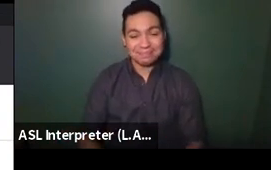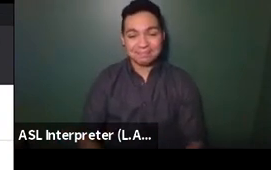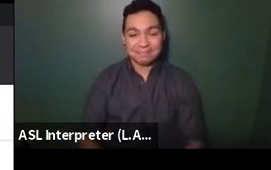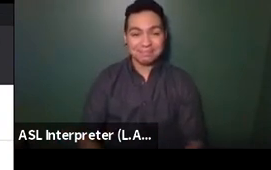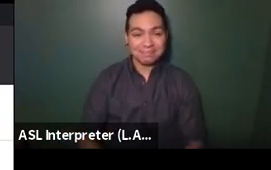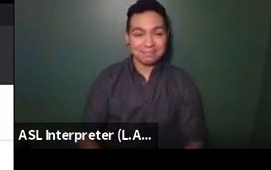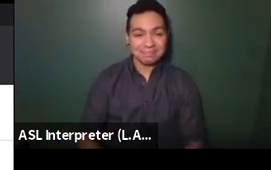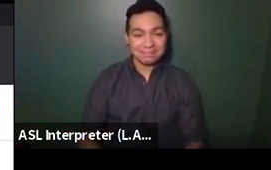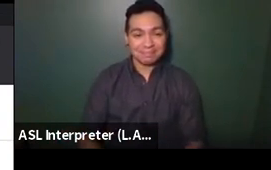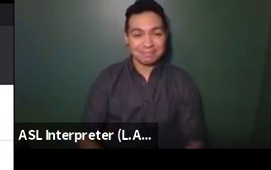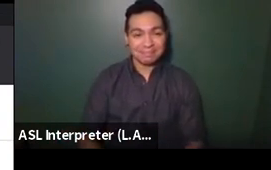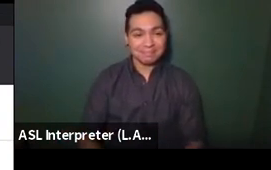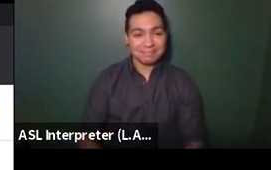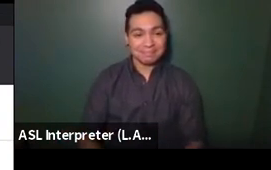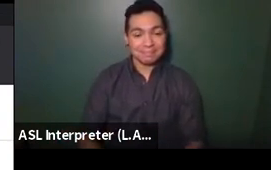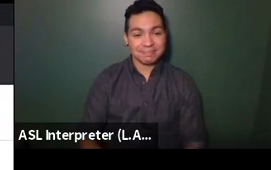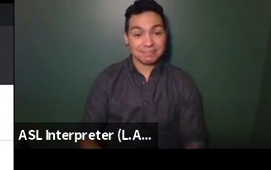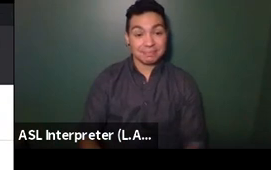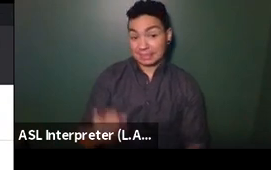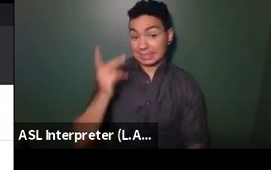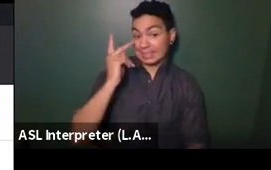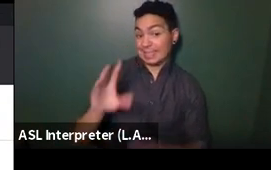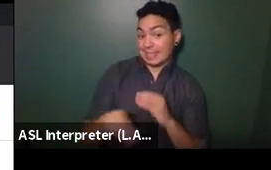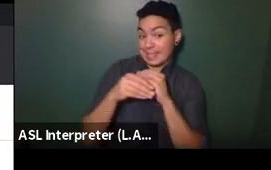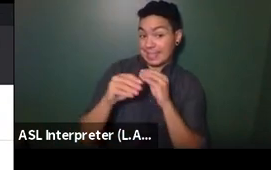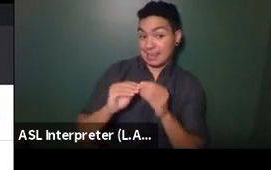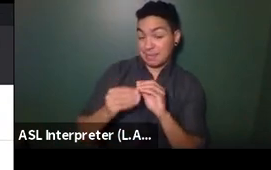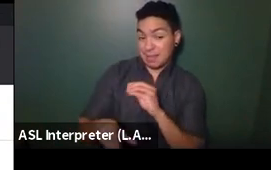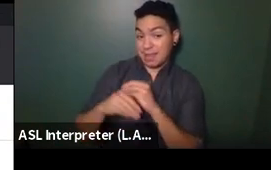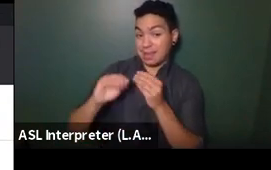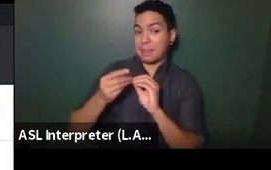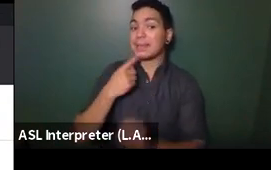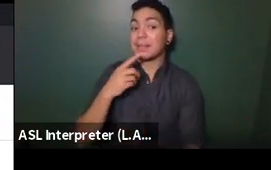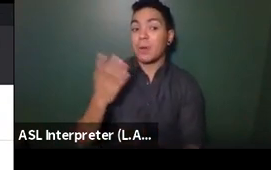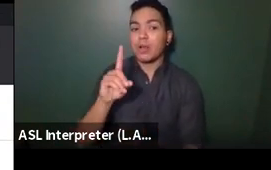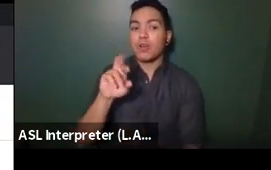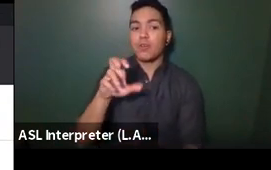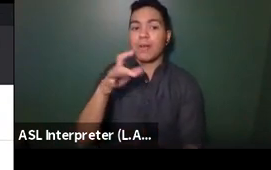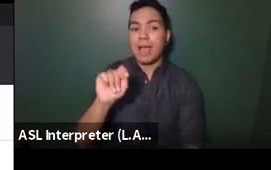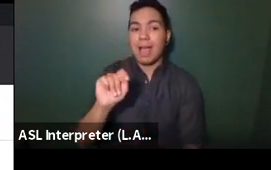Katherine Livick - ESD 112: I'm going to. You see, when I added a number, it says "draft" because I haven't hit the return button yet.